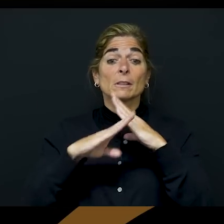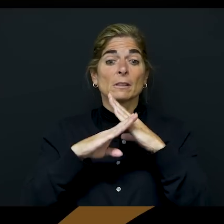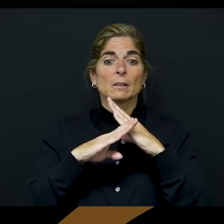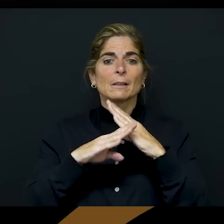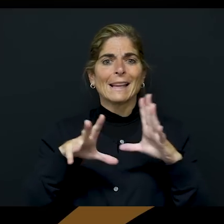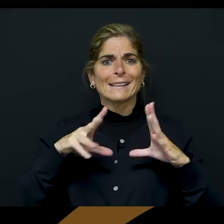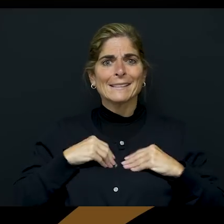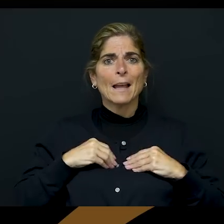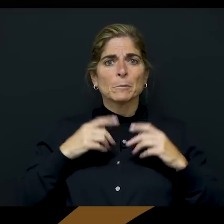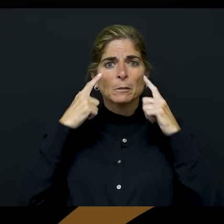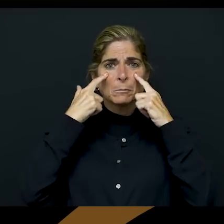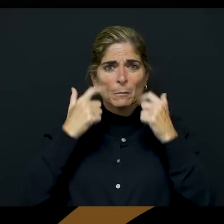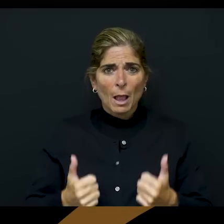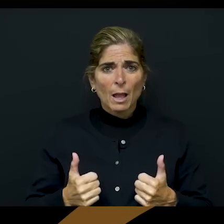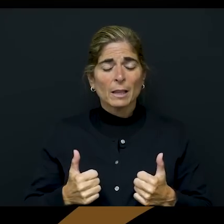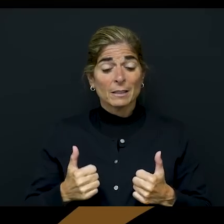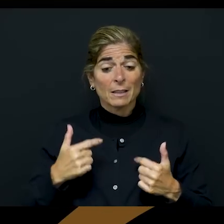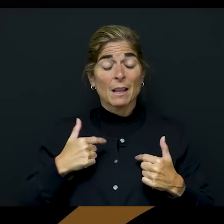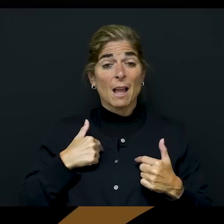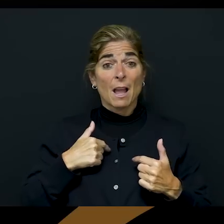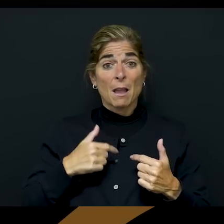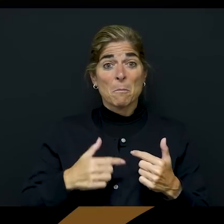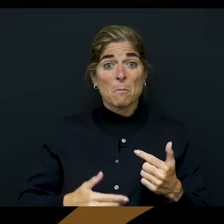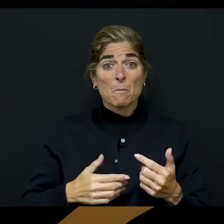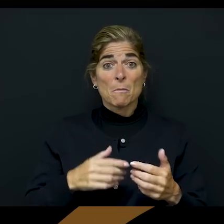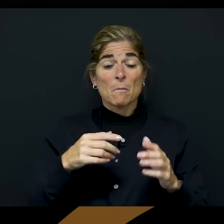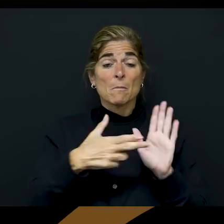My first hurdle was accepting that I was going to go blind.